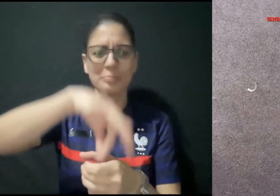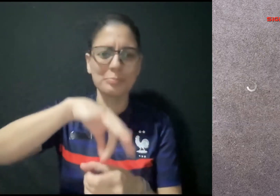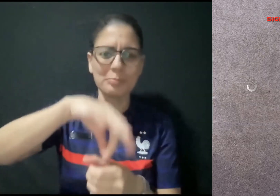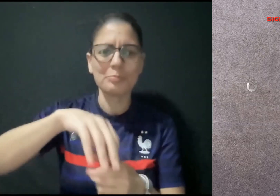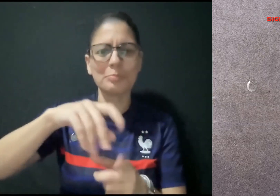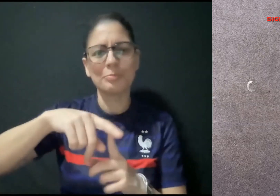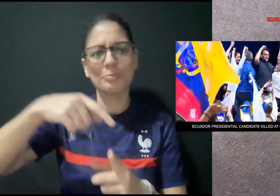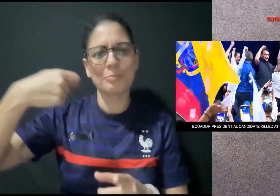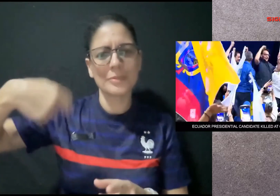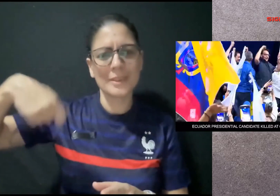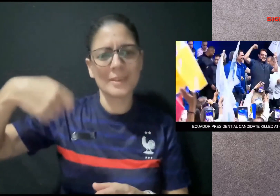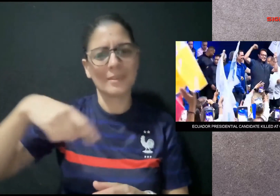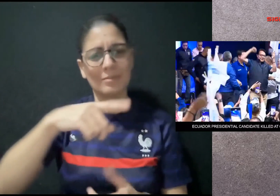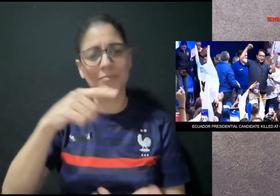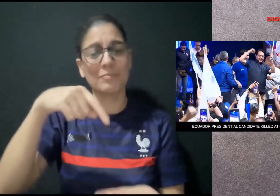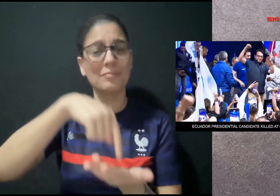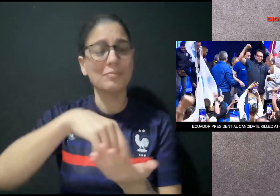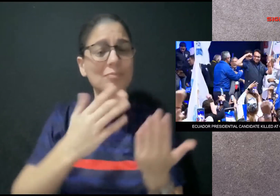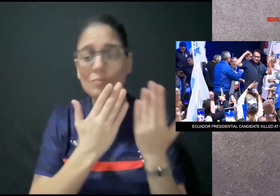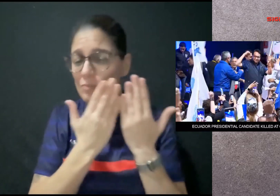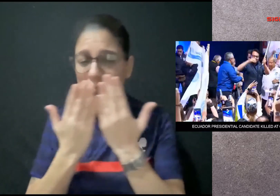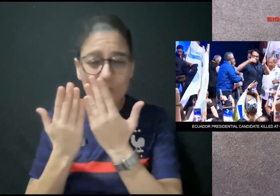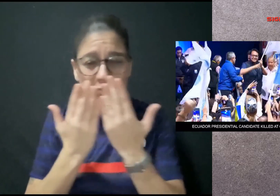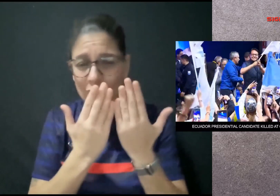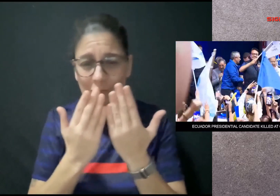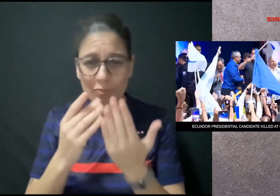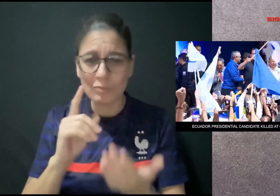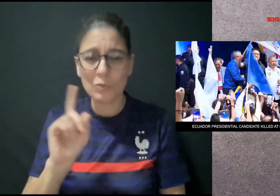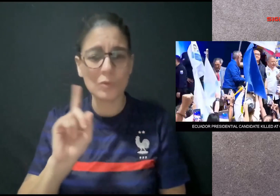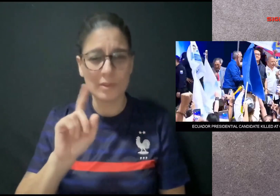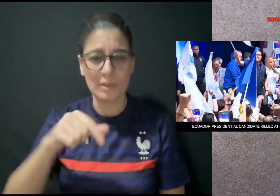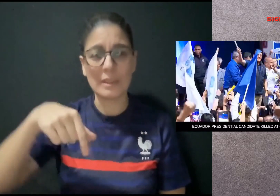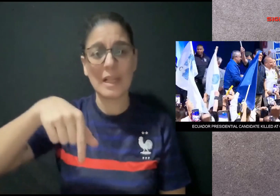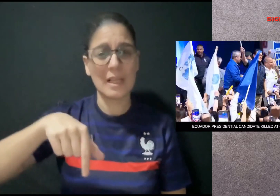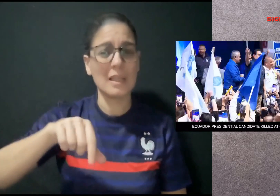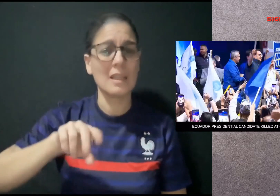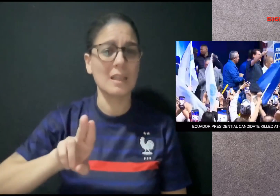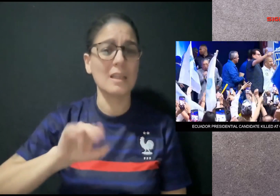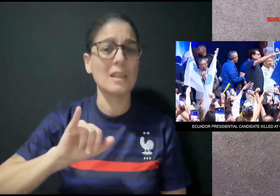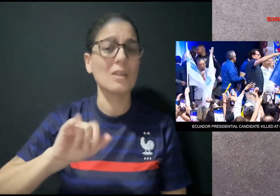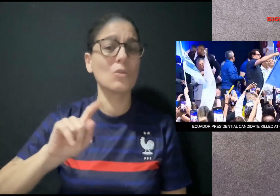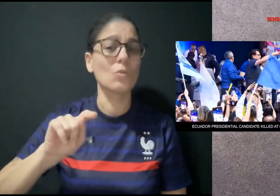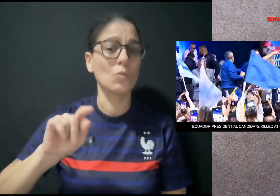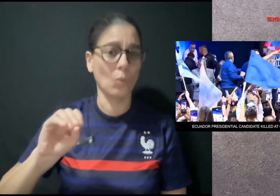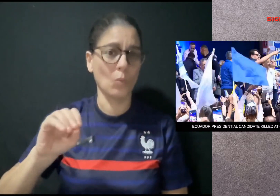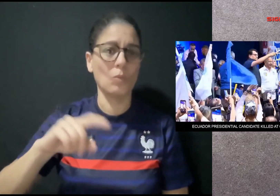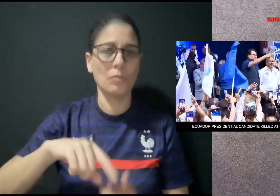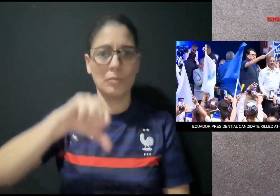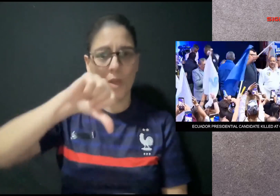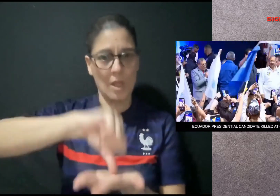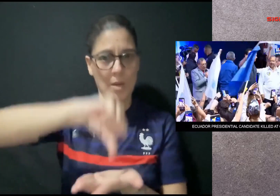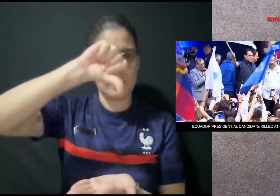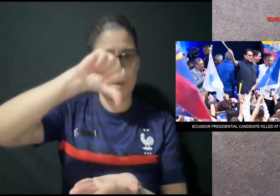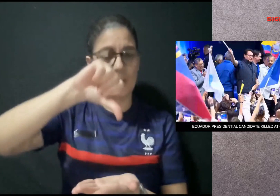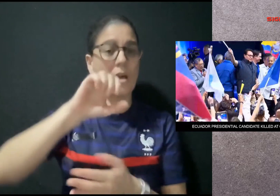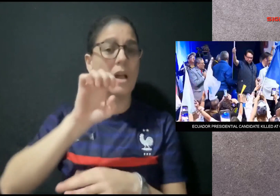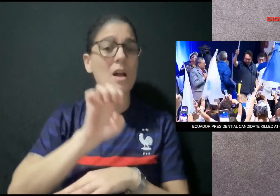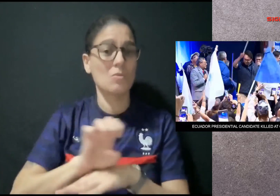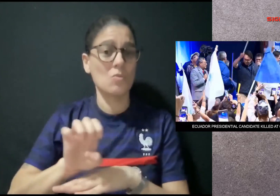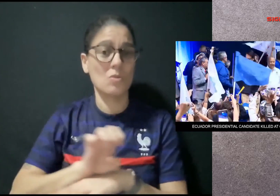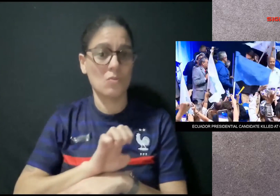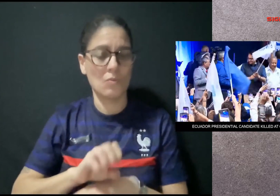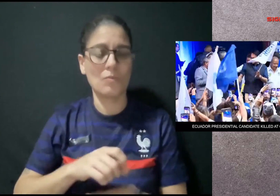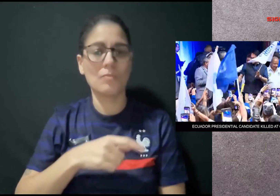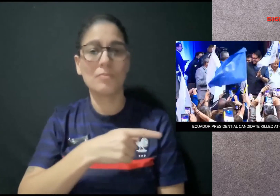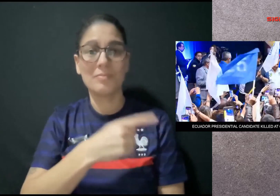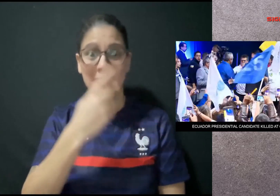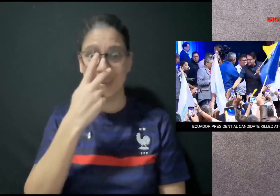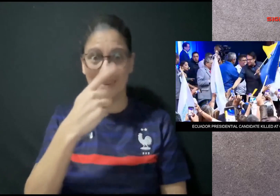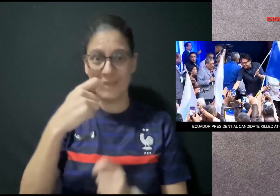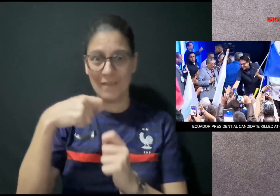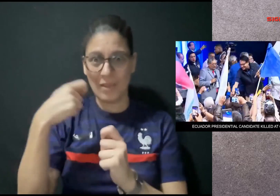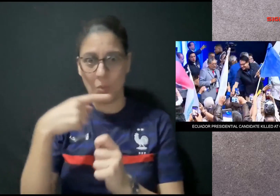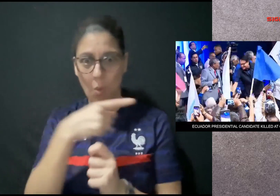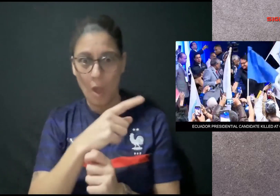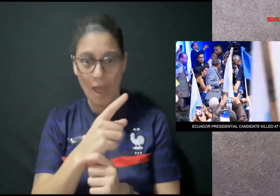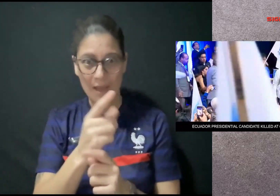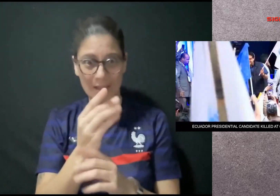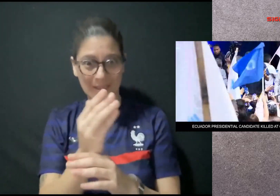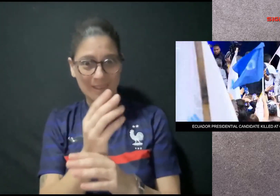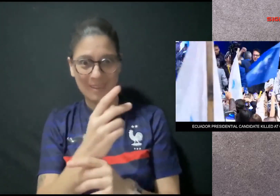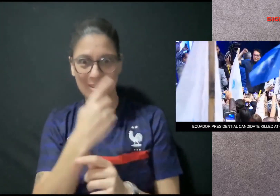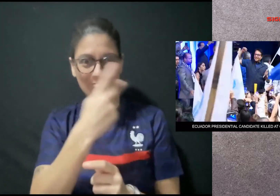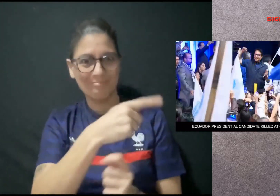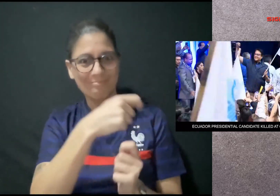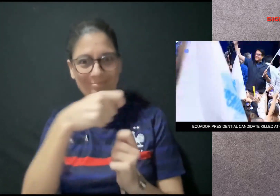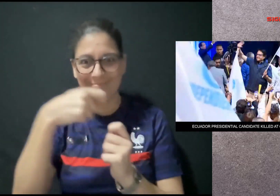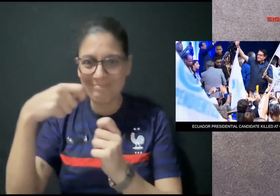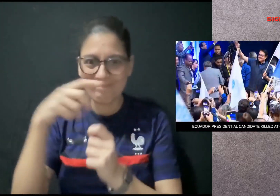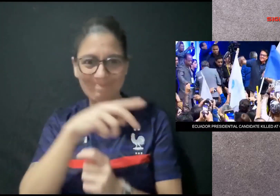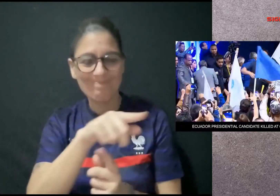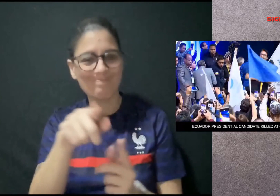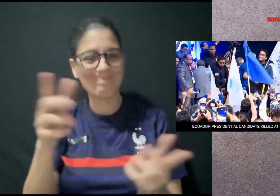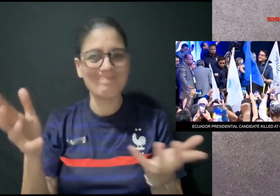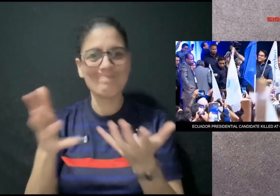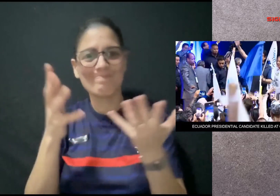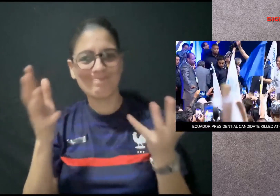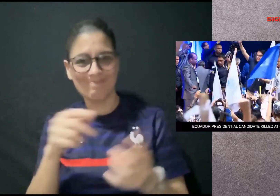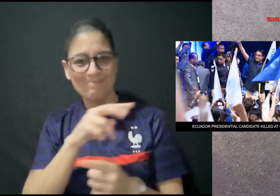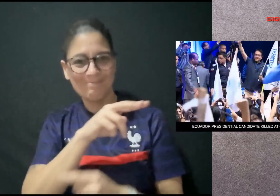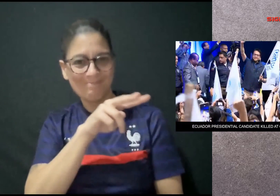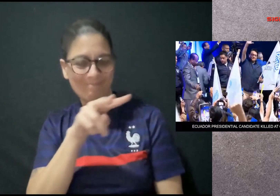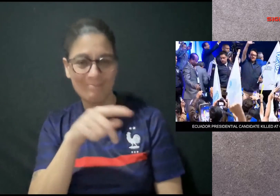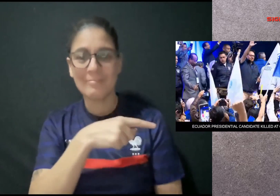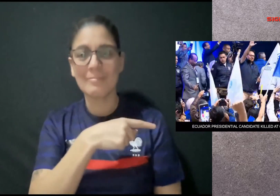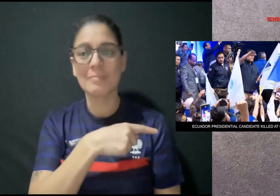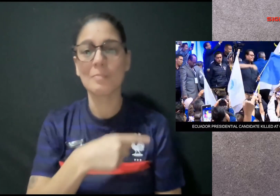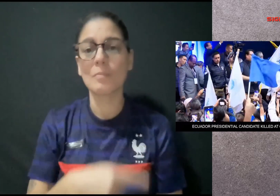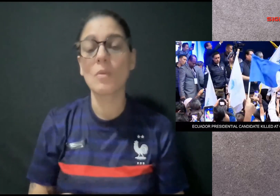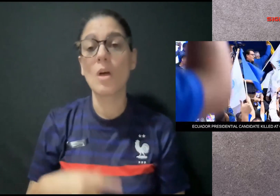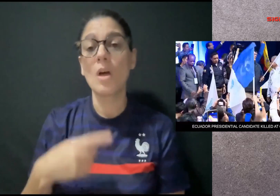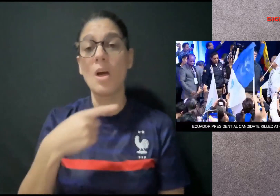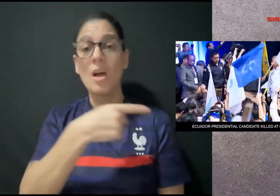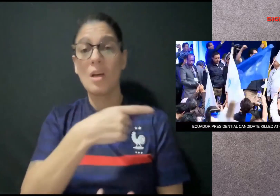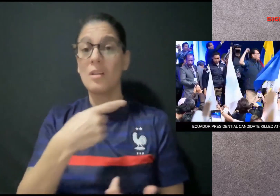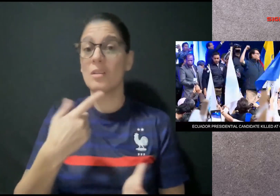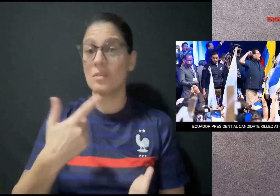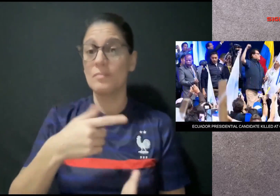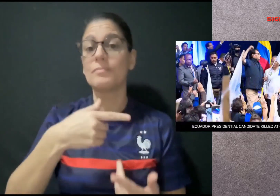rally at a school in Quito Ecuador's capitol and this video captured the moment of the